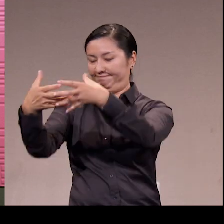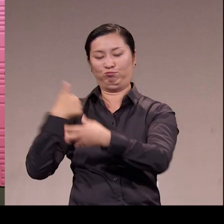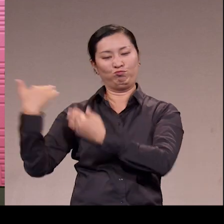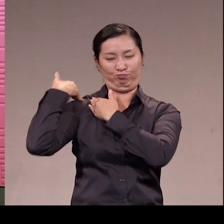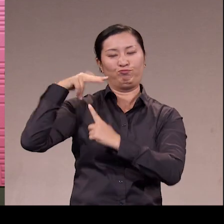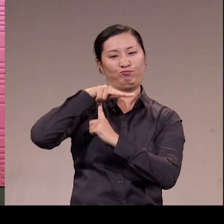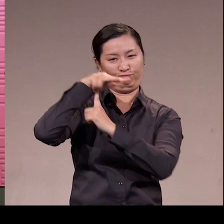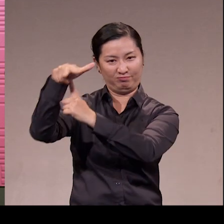I did not recognise him